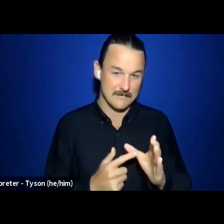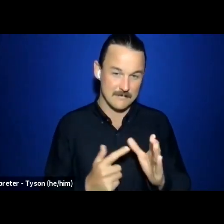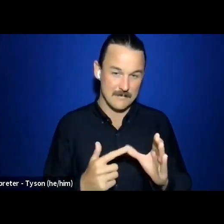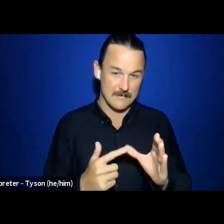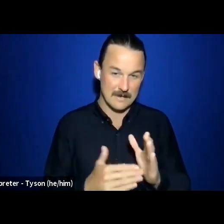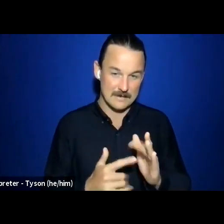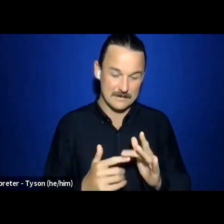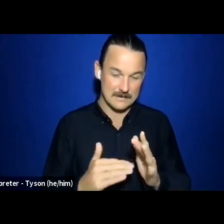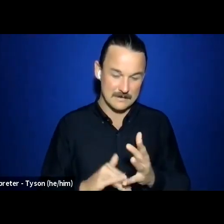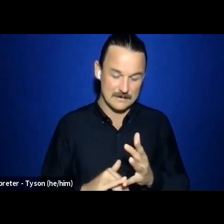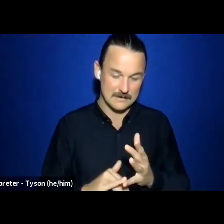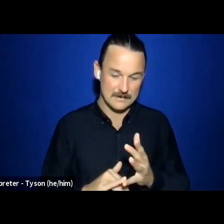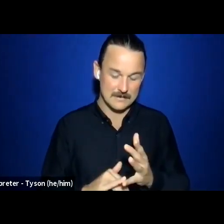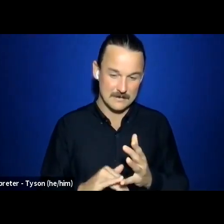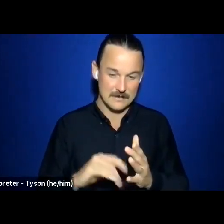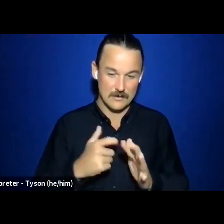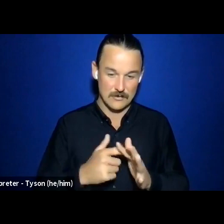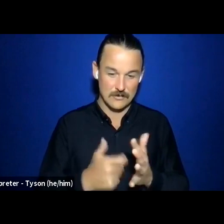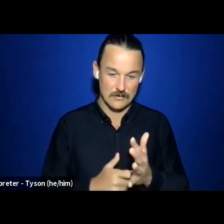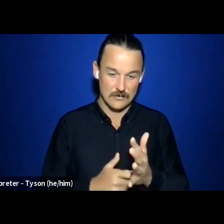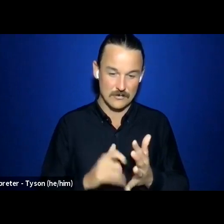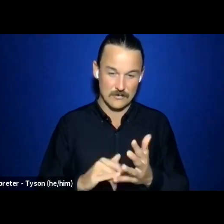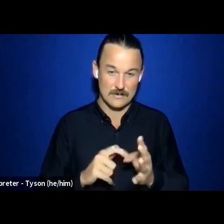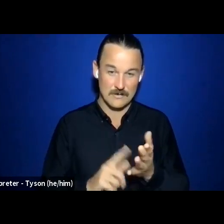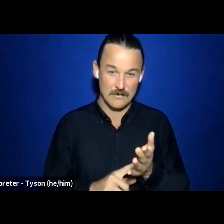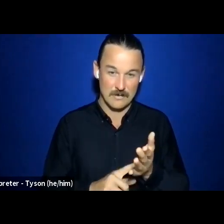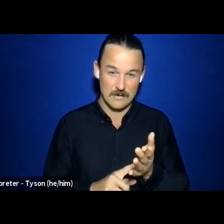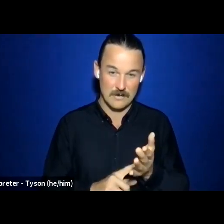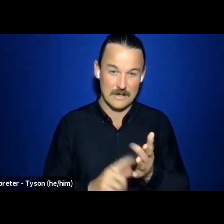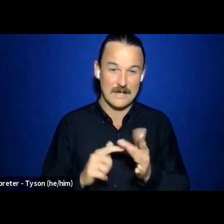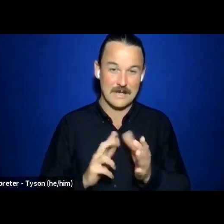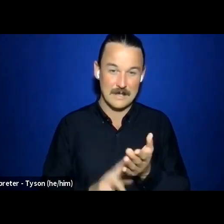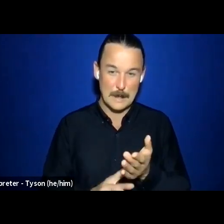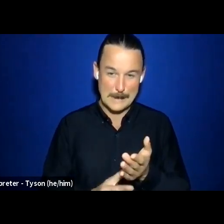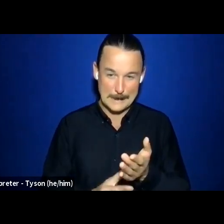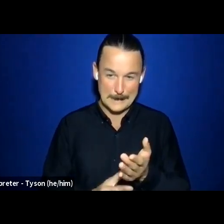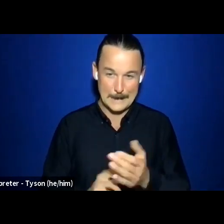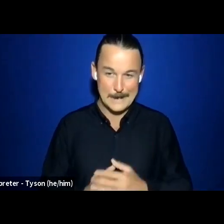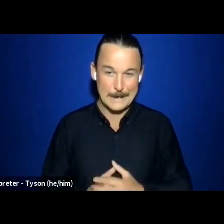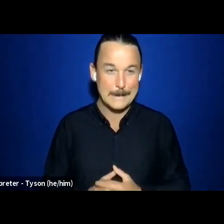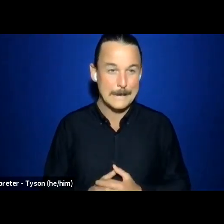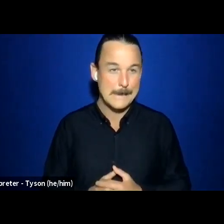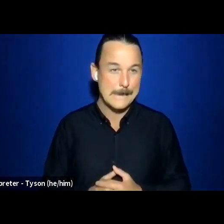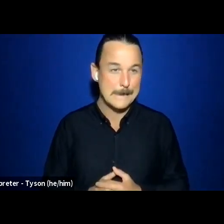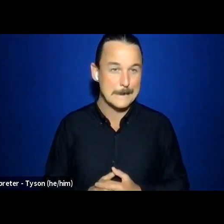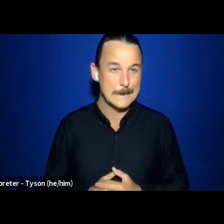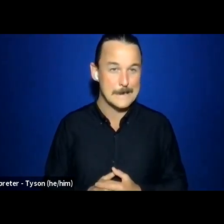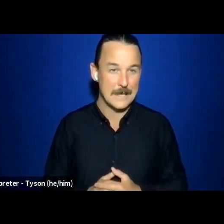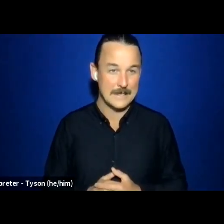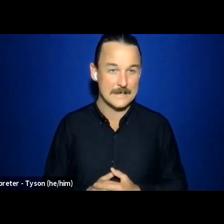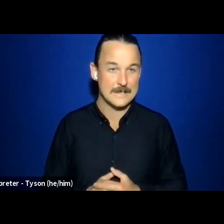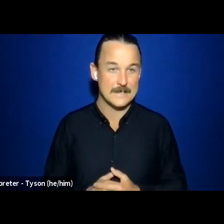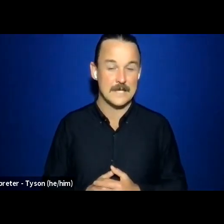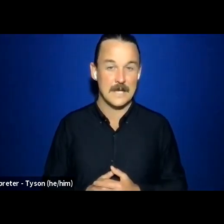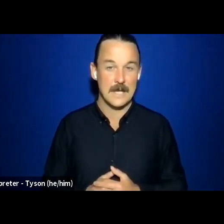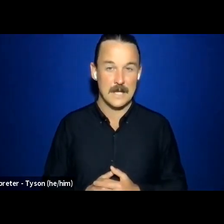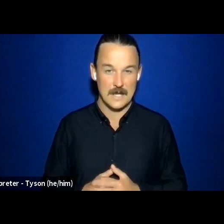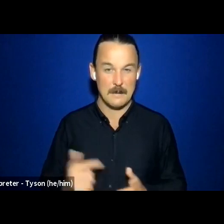Tuesday crystal and in. Now, in just a moment time. time for that time for that it will be time for the Libyan darlings dollar go for the Libyan darlings developing darlings I'm getting.